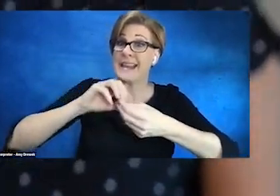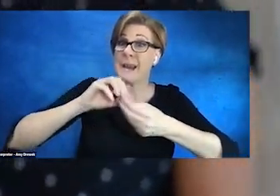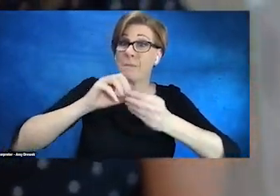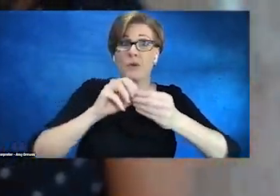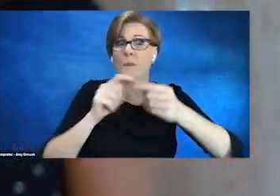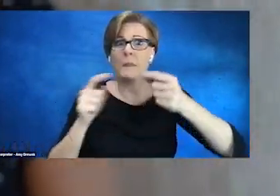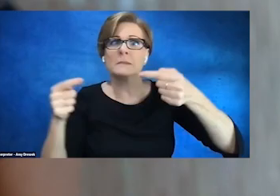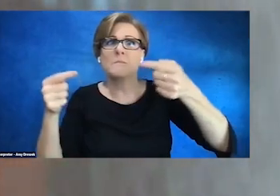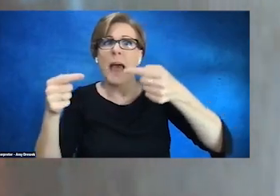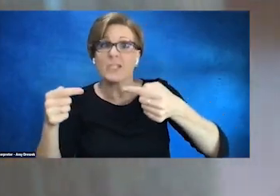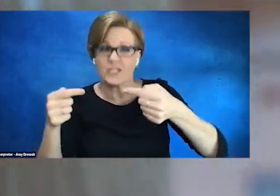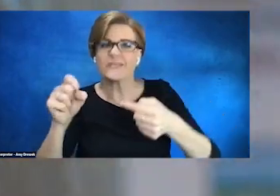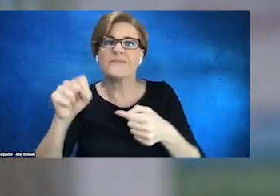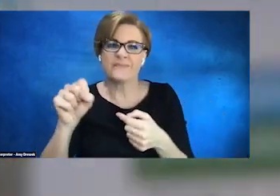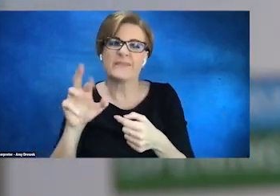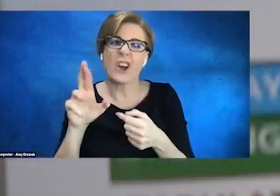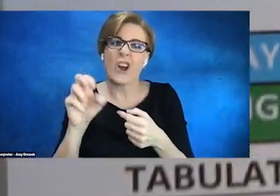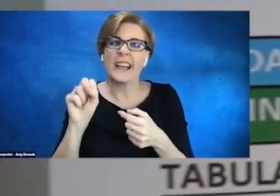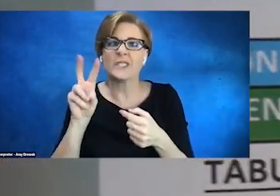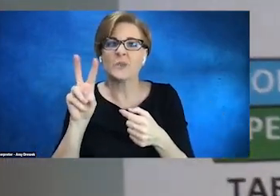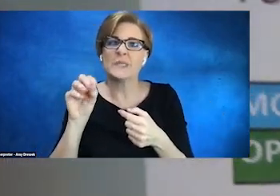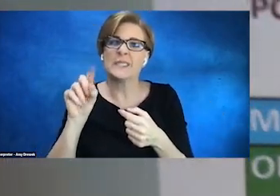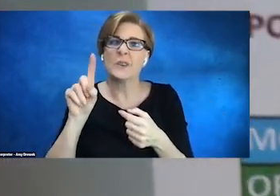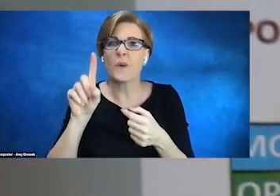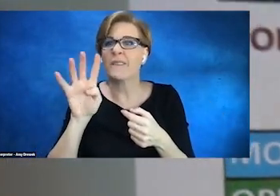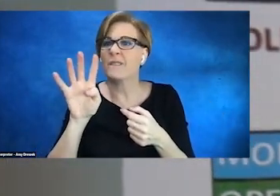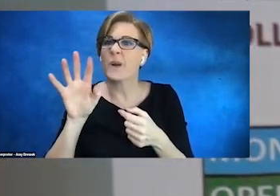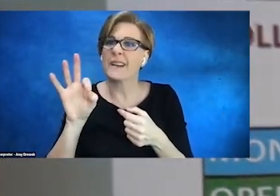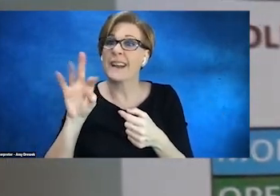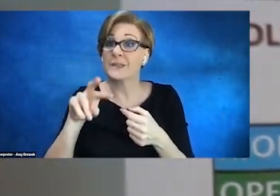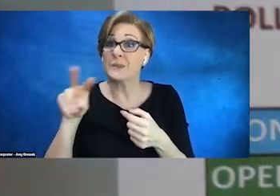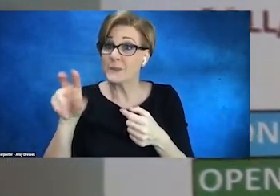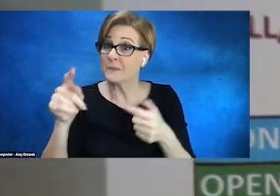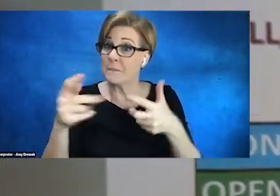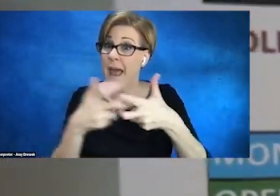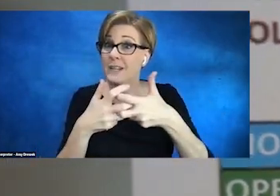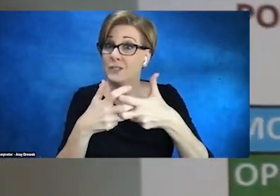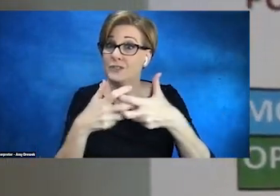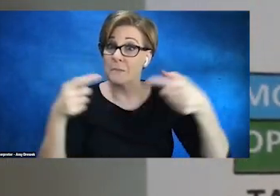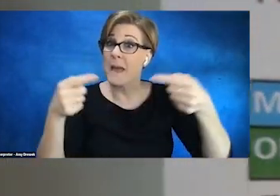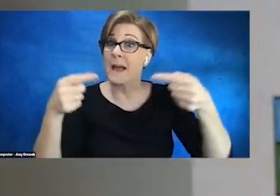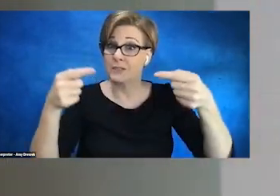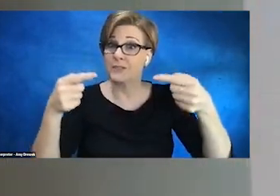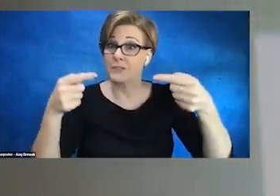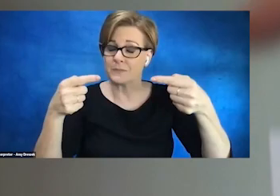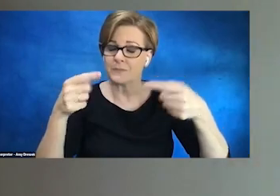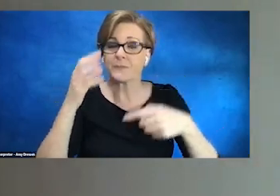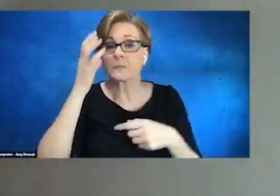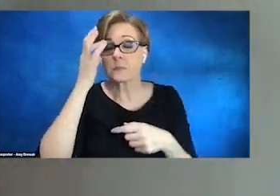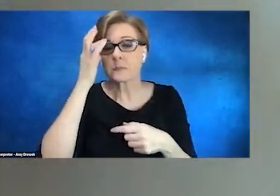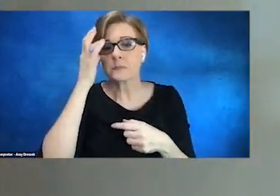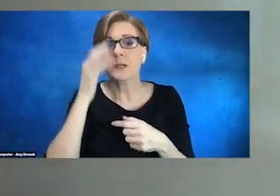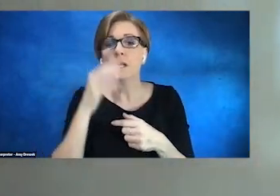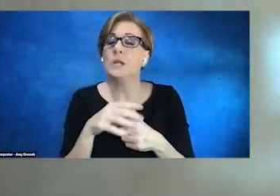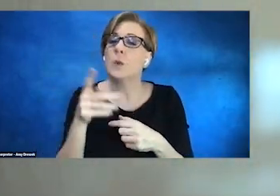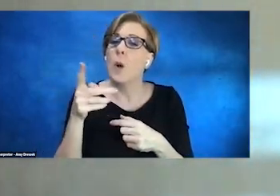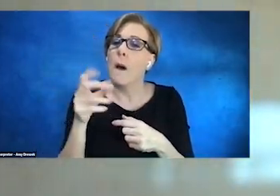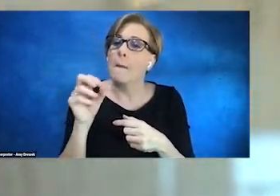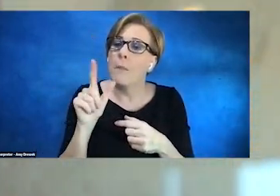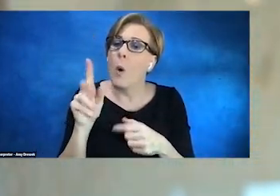so that number should match this which it does rs2014922 they match so our poll workers will